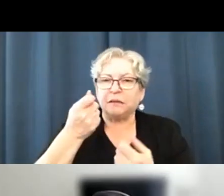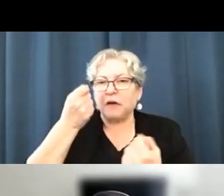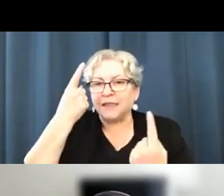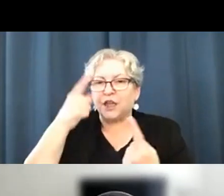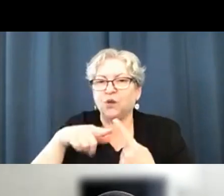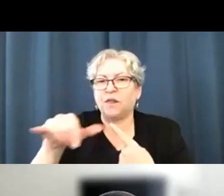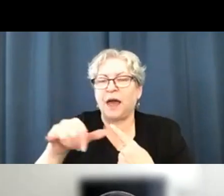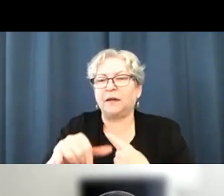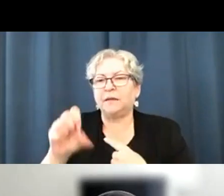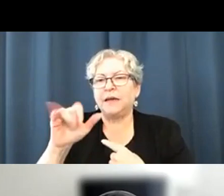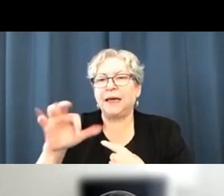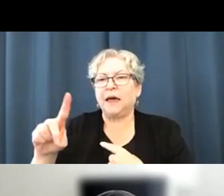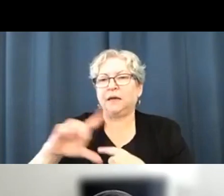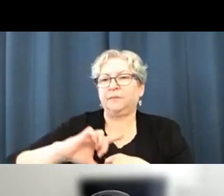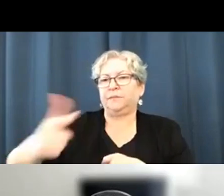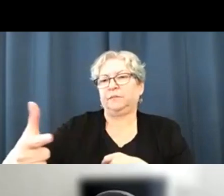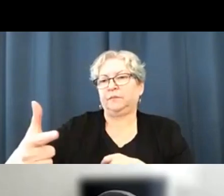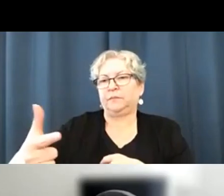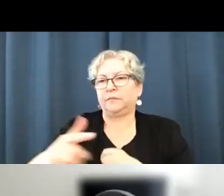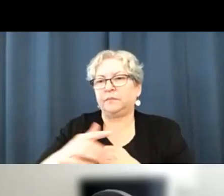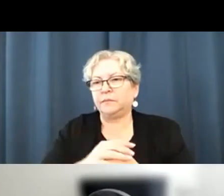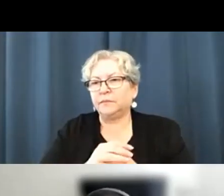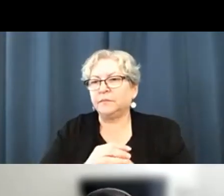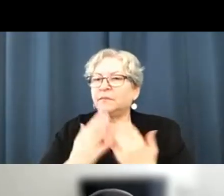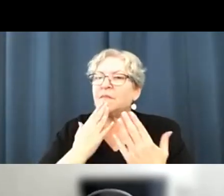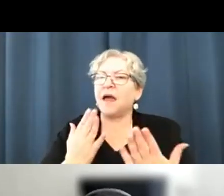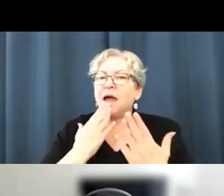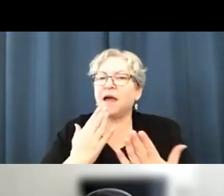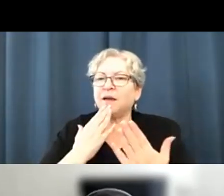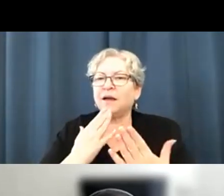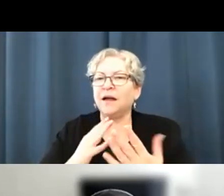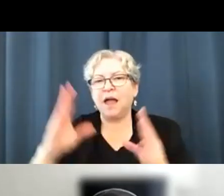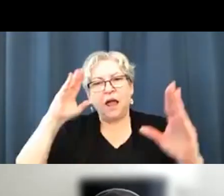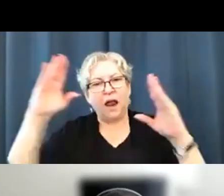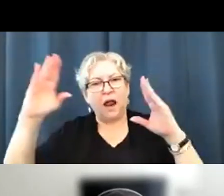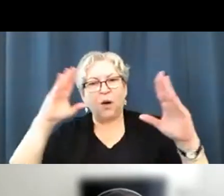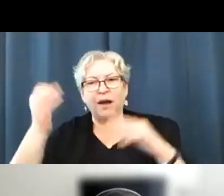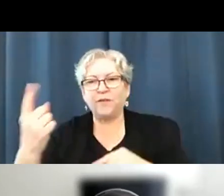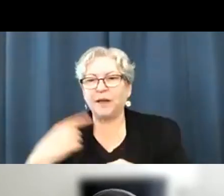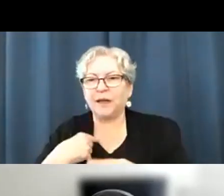Syed, I'm turning this over to you. Thank you, William. Hello everyone. My name is Syed Hassan.